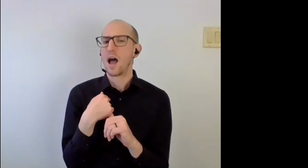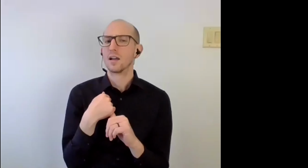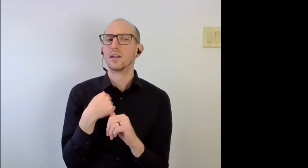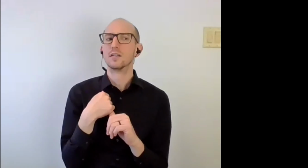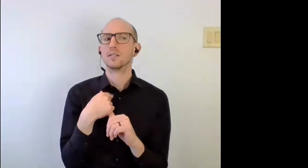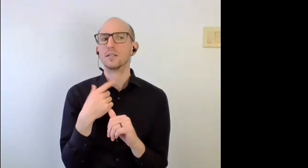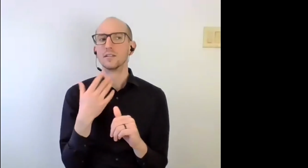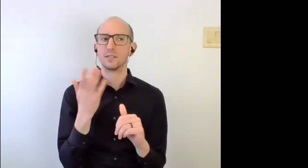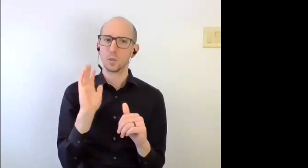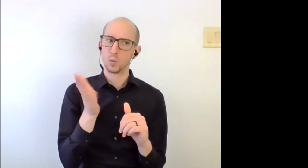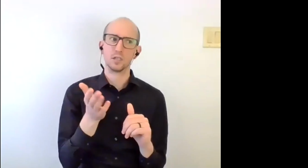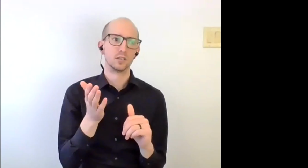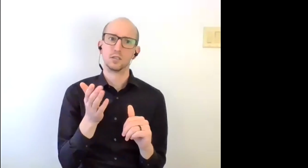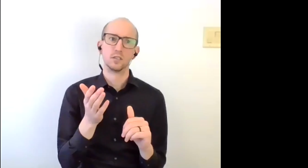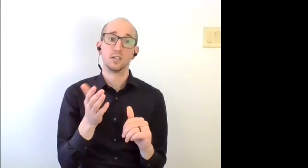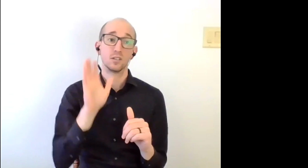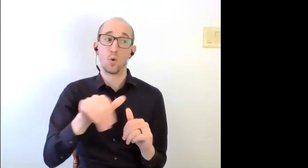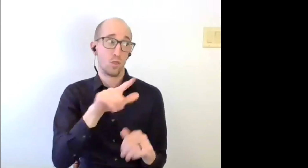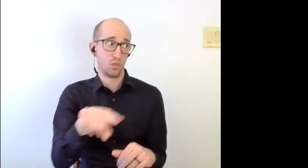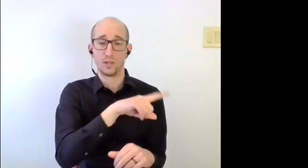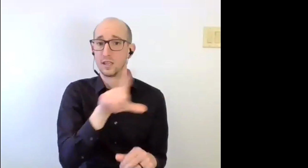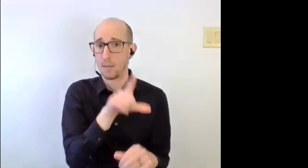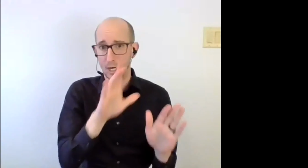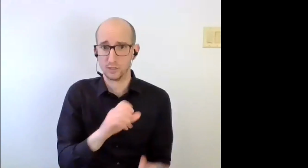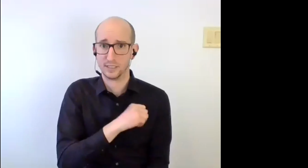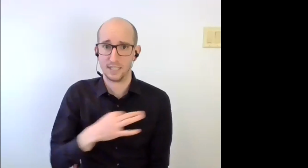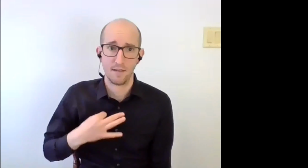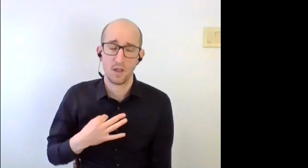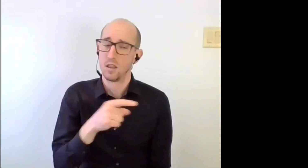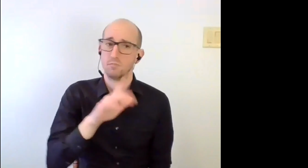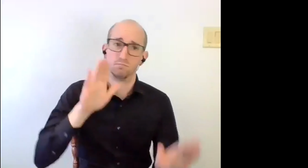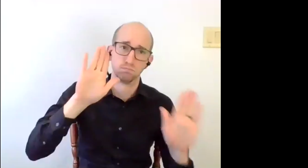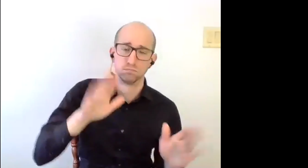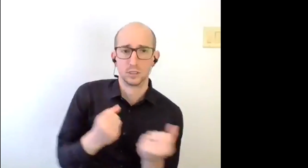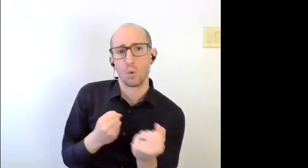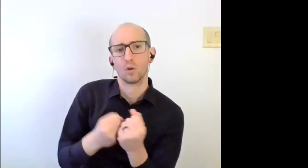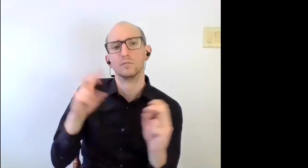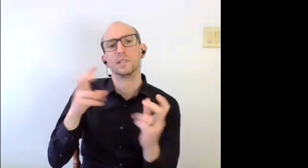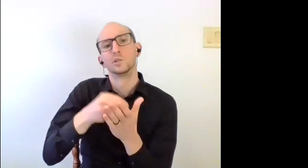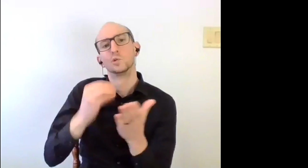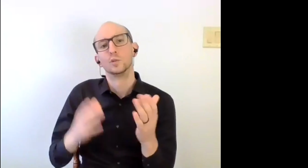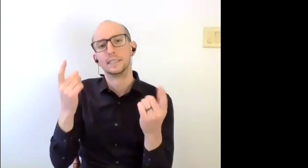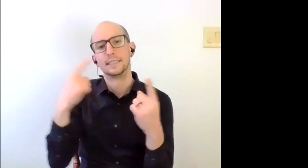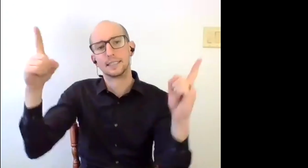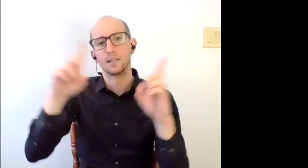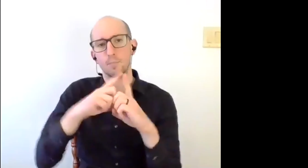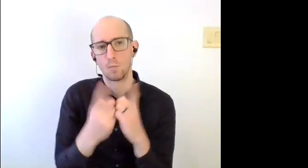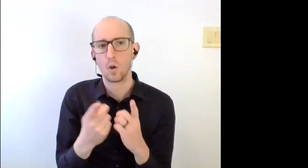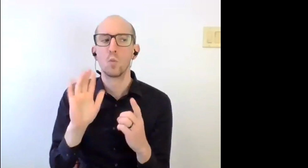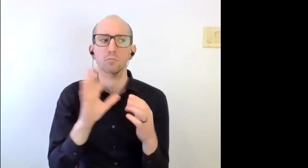April 6 when we open up for unlimited things. I'm sure I'll channel the li librarians who are